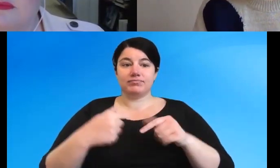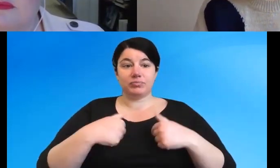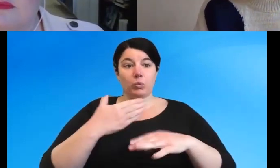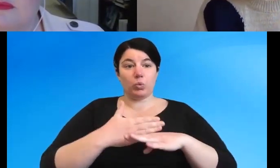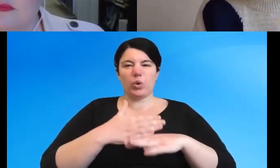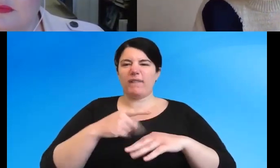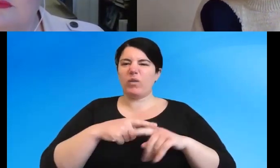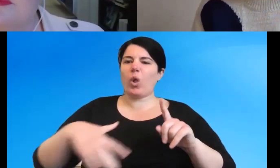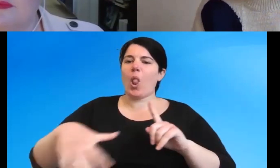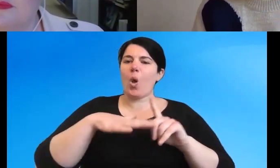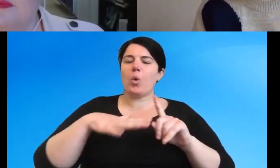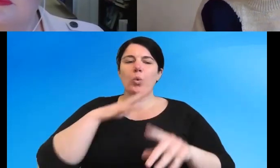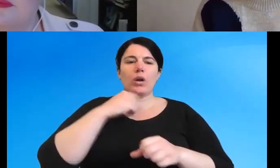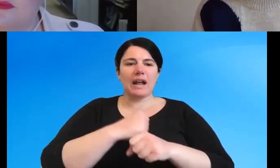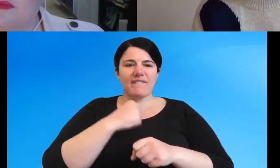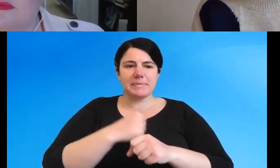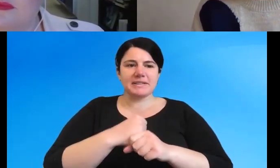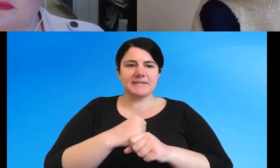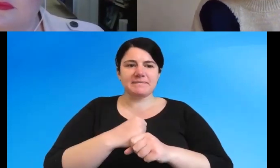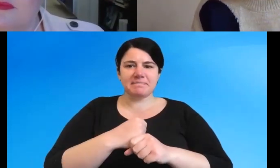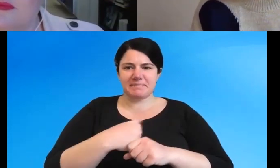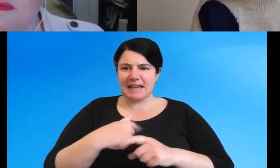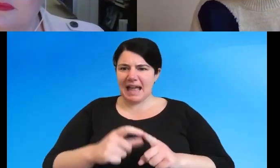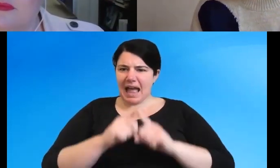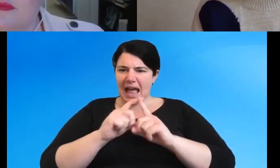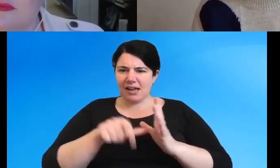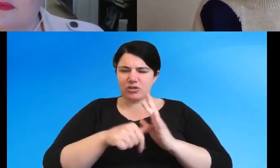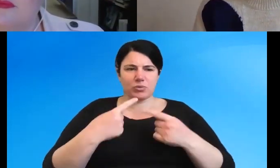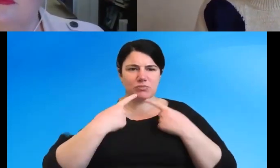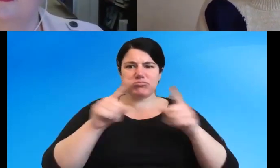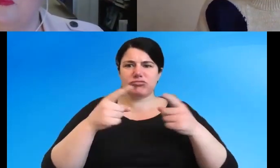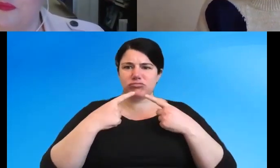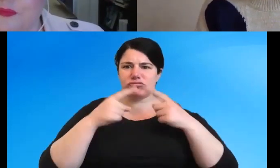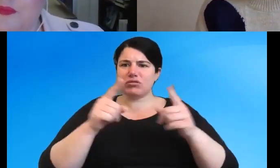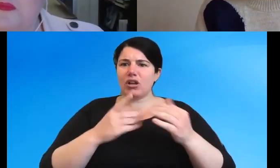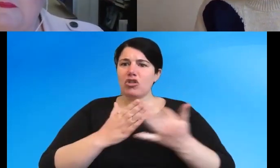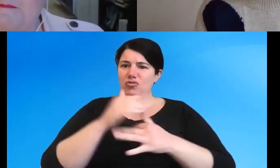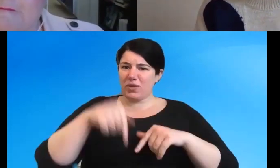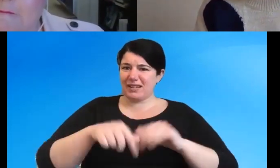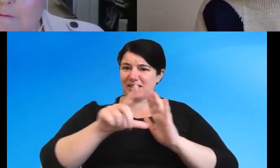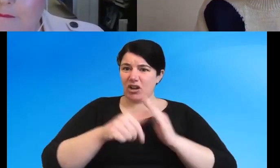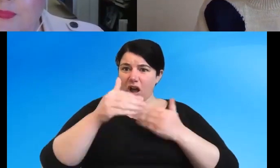organisation and have struggled getting messages out in a timely manner through the crisis because of the need of having so many levels of